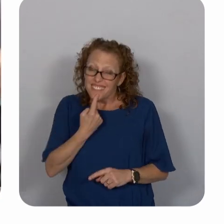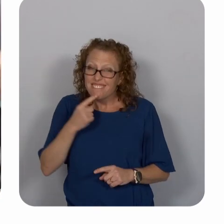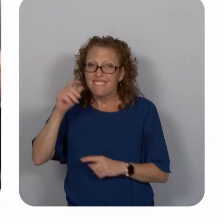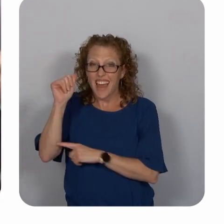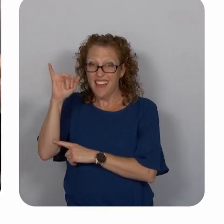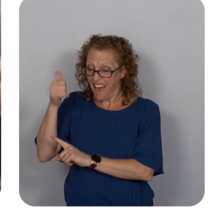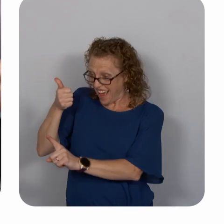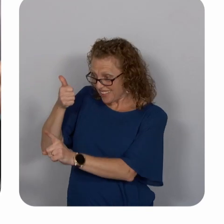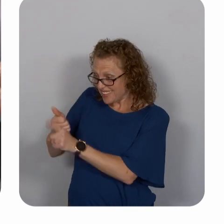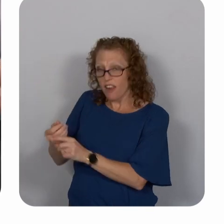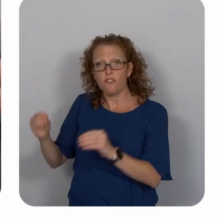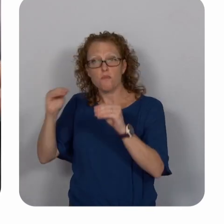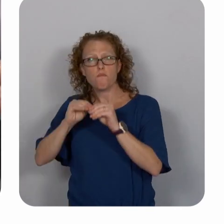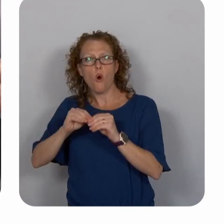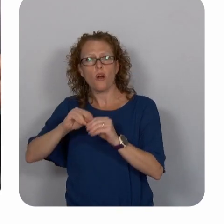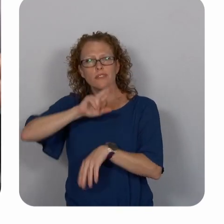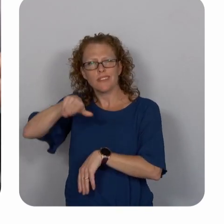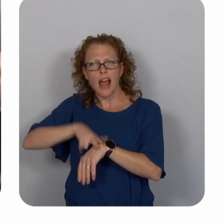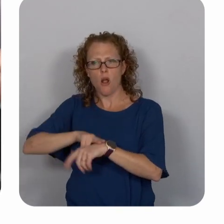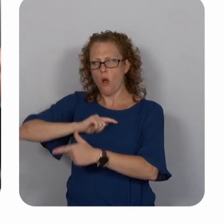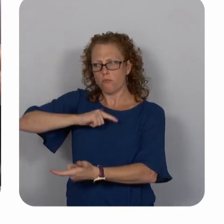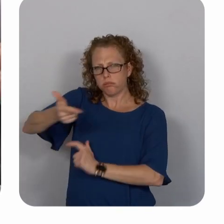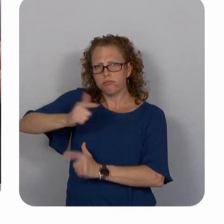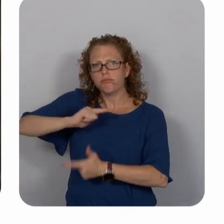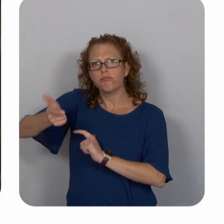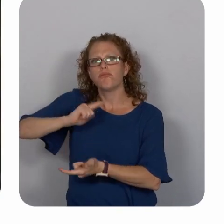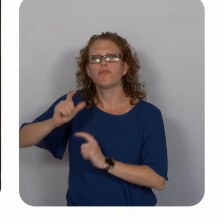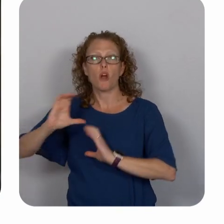You can imagine that when Meta AI is invoked in a group chat,